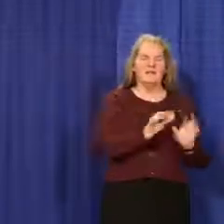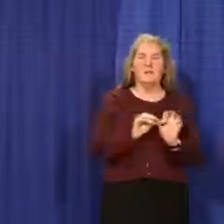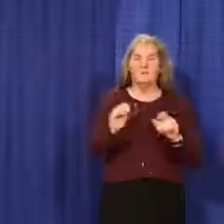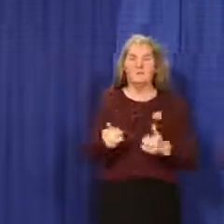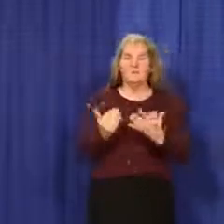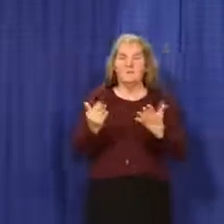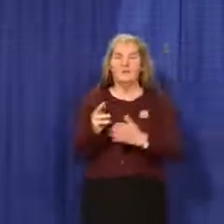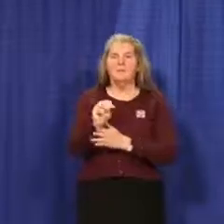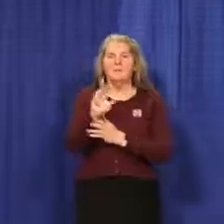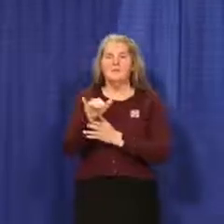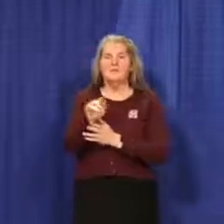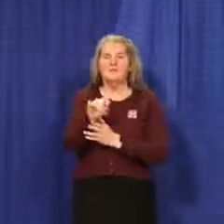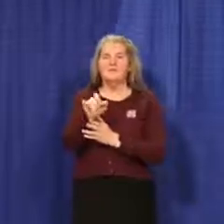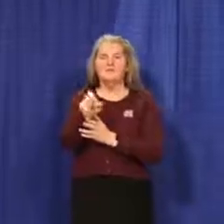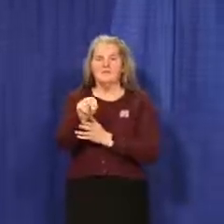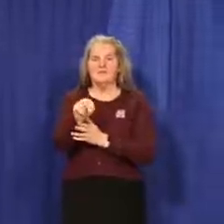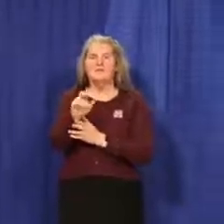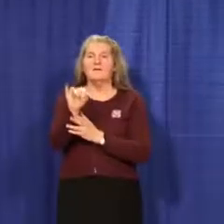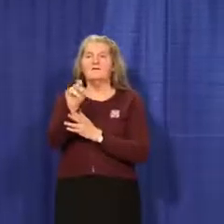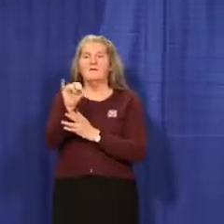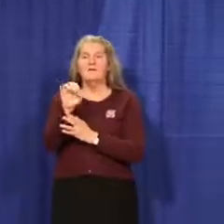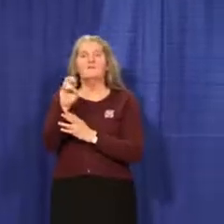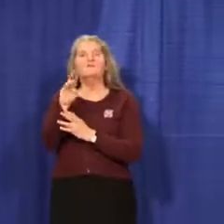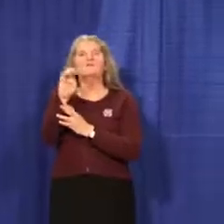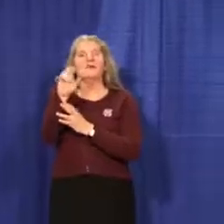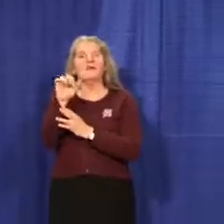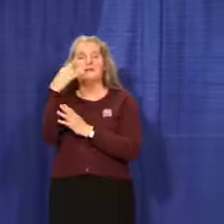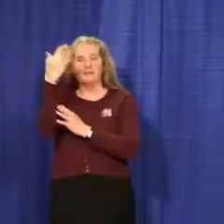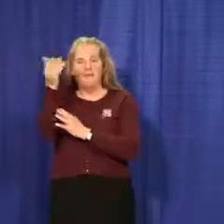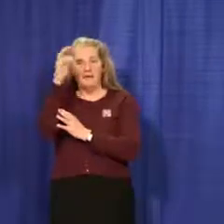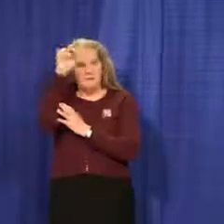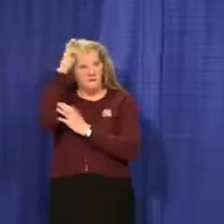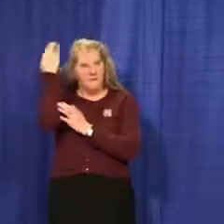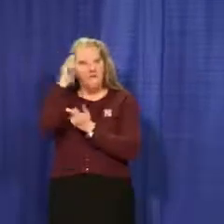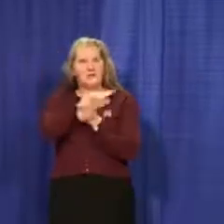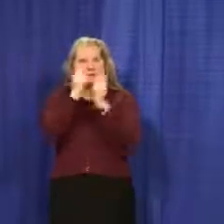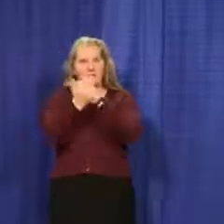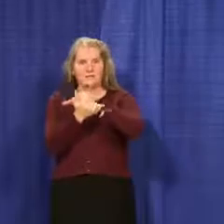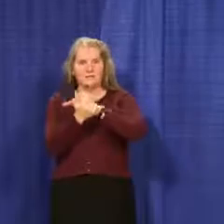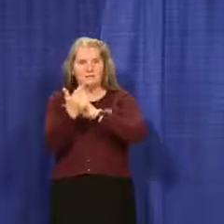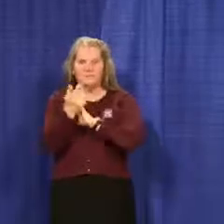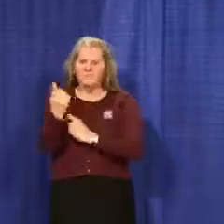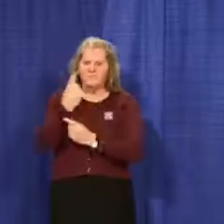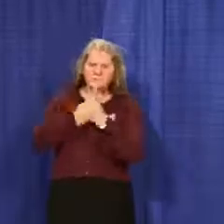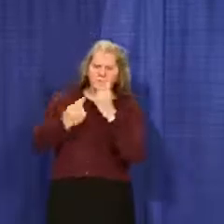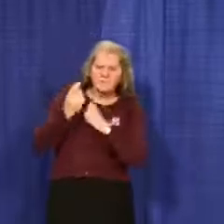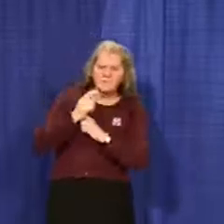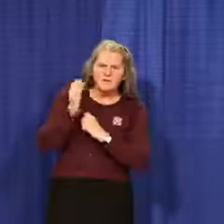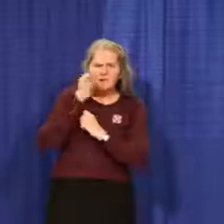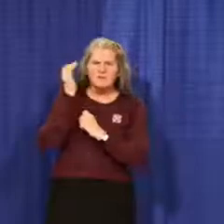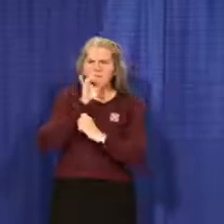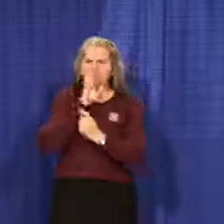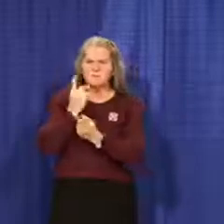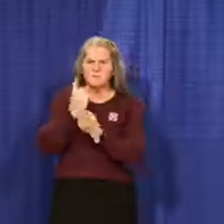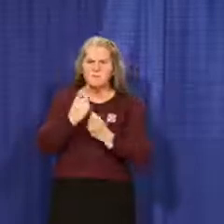is being provided by Mary Tiessen and Andre Bourcier from French language services directorate will translate questions from French-speaking